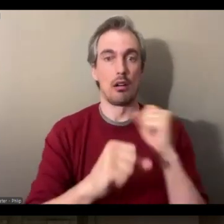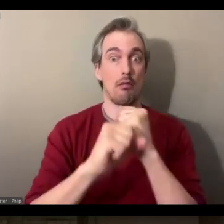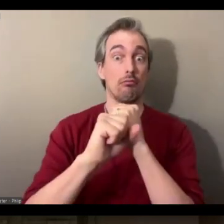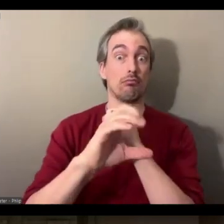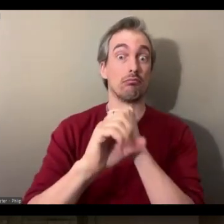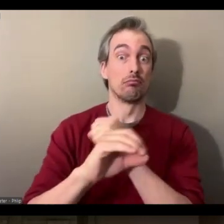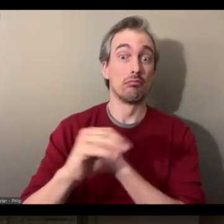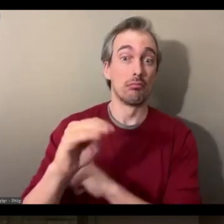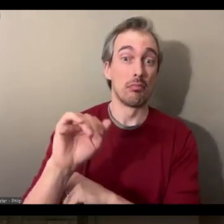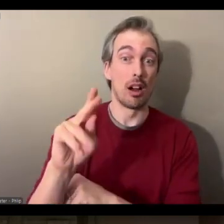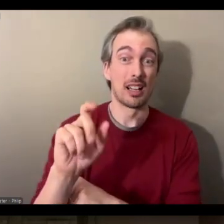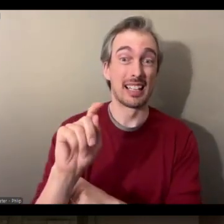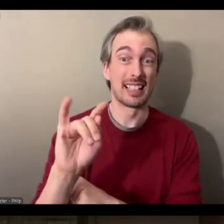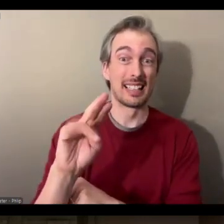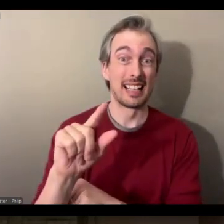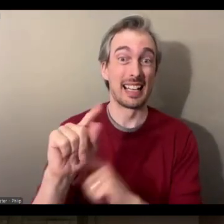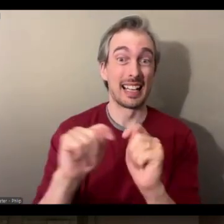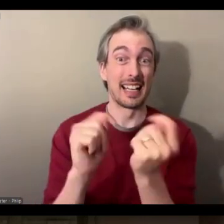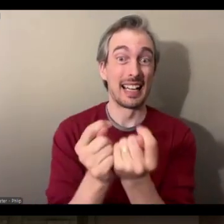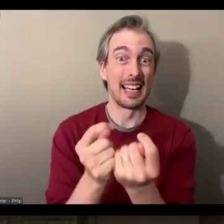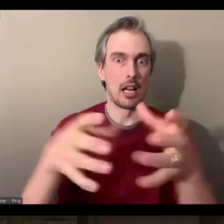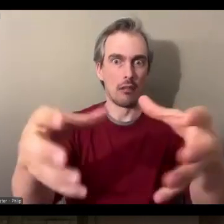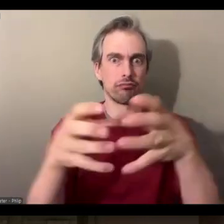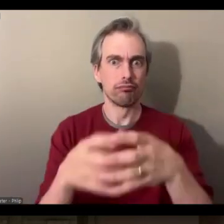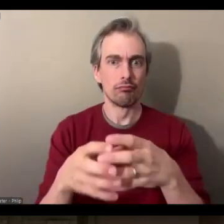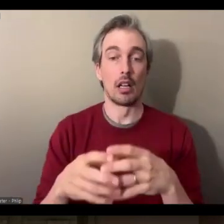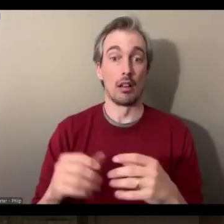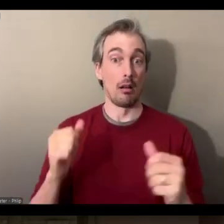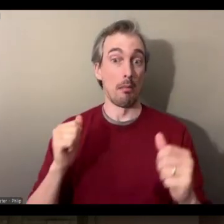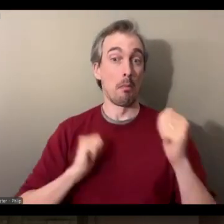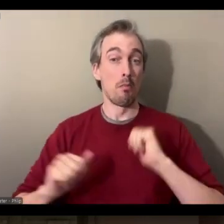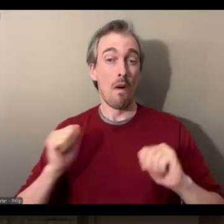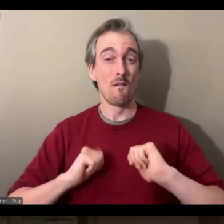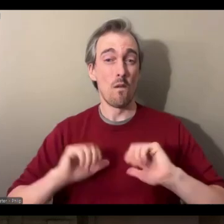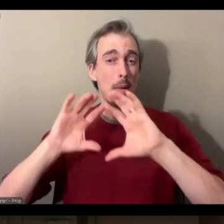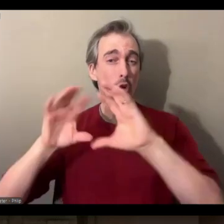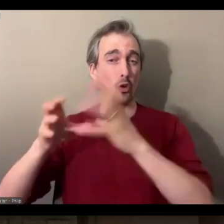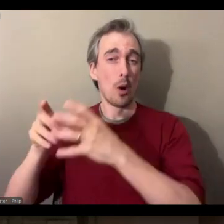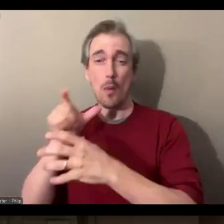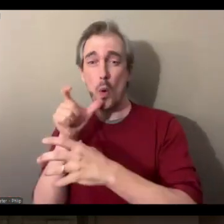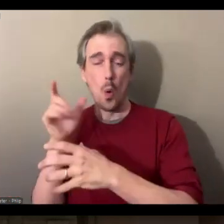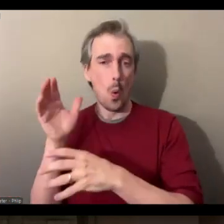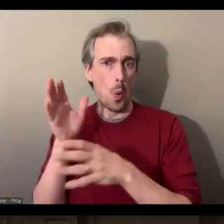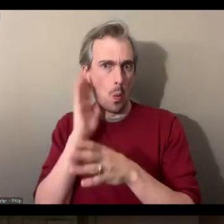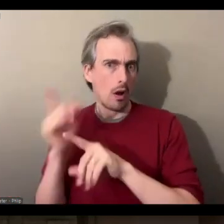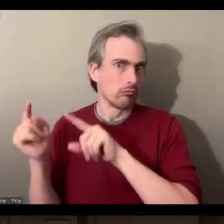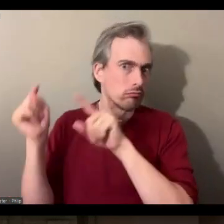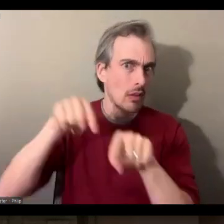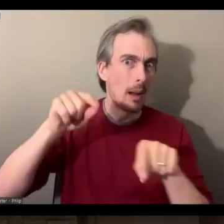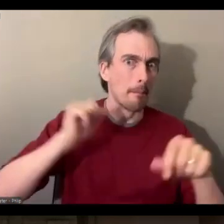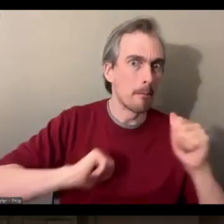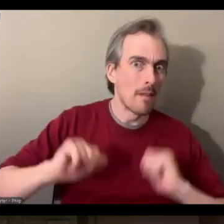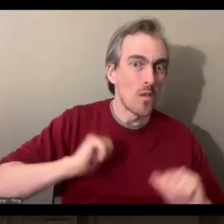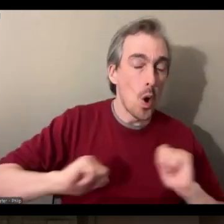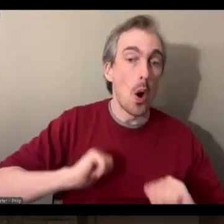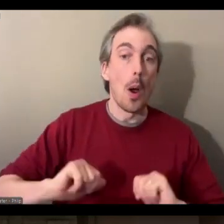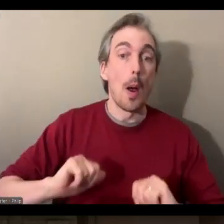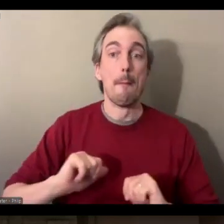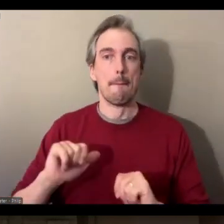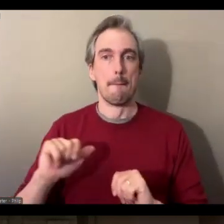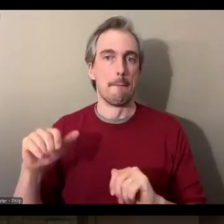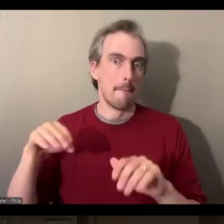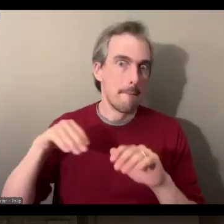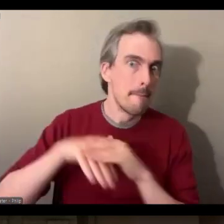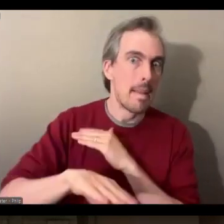into the building. However, the fact that you're pushing your requirements gathering for phase 2